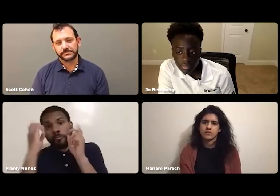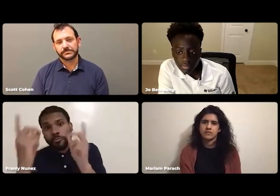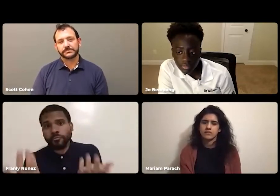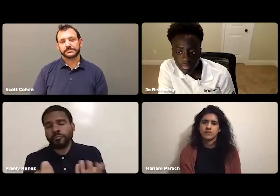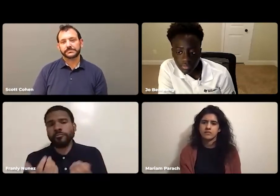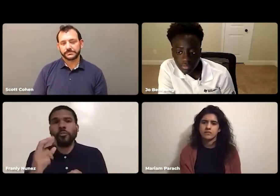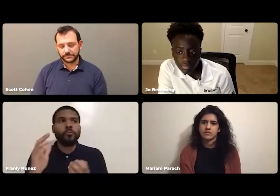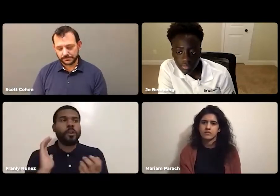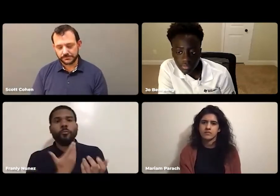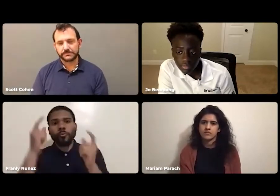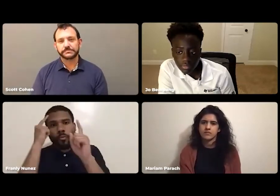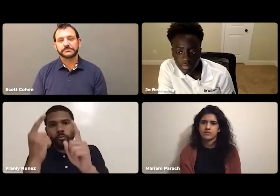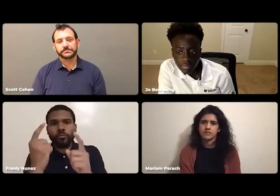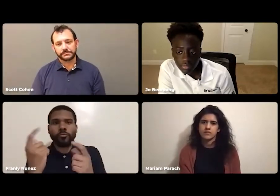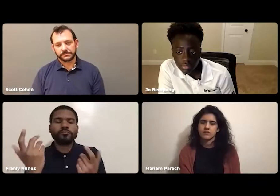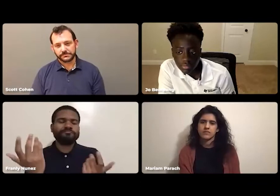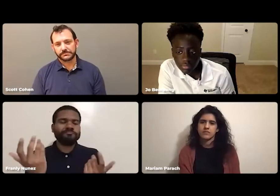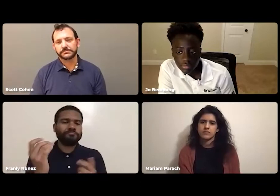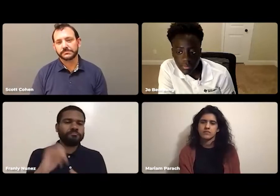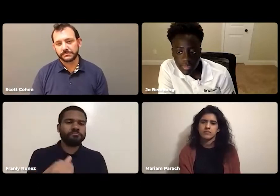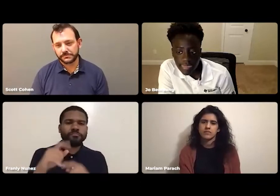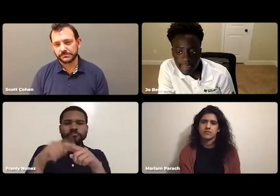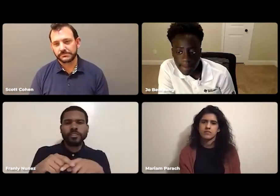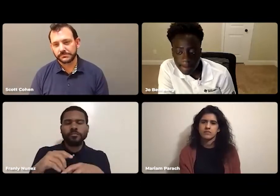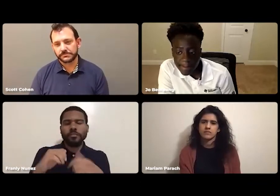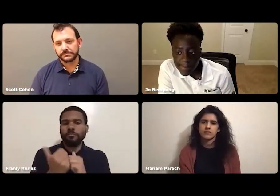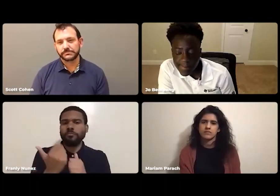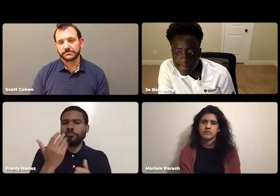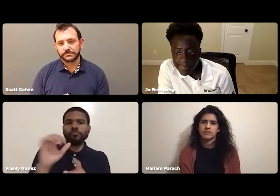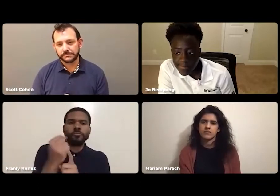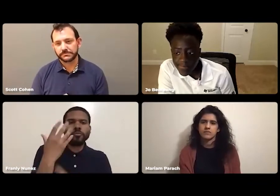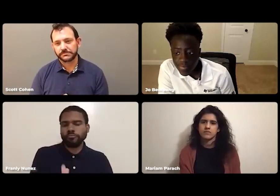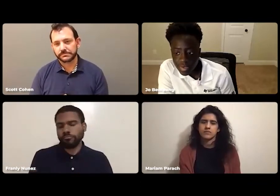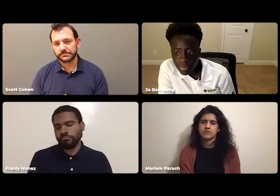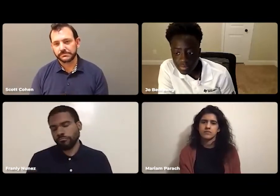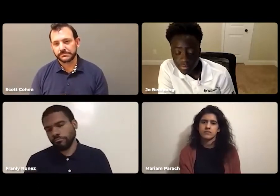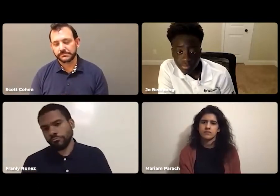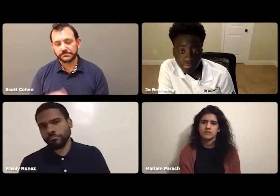to make those changes. So we can meet those goals and reach those points.